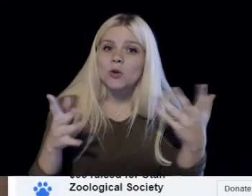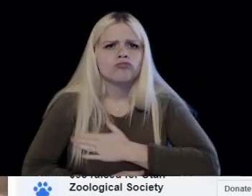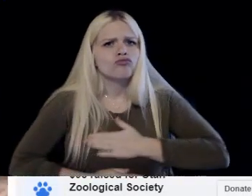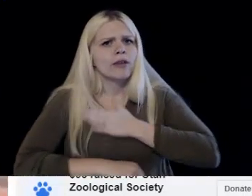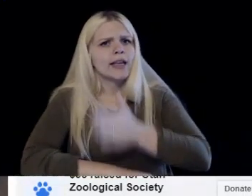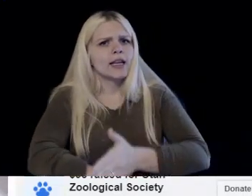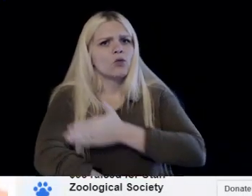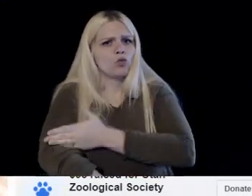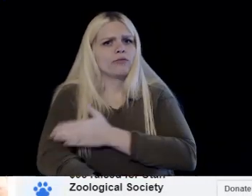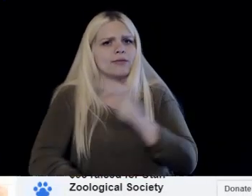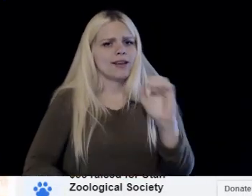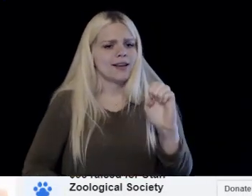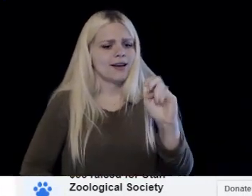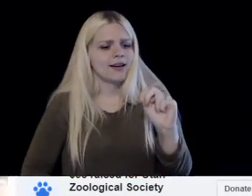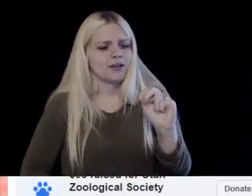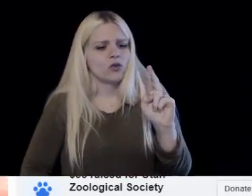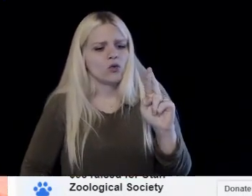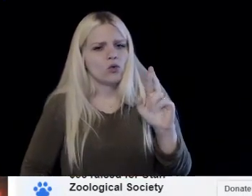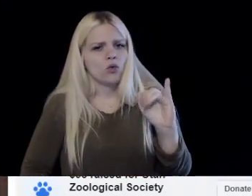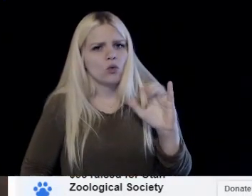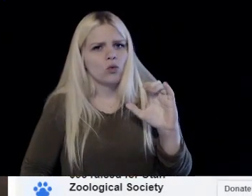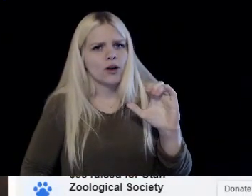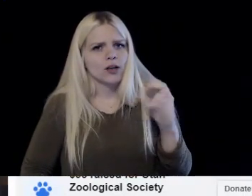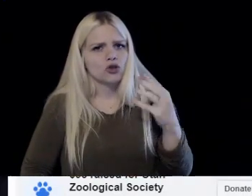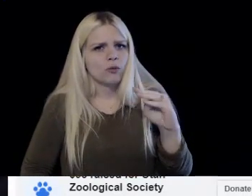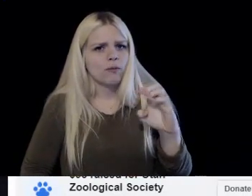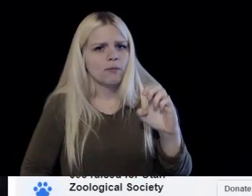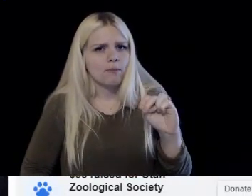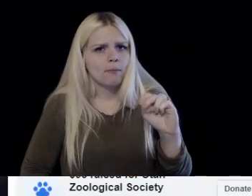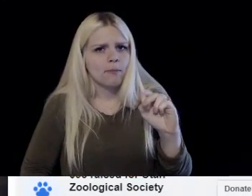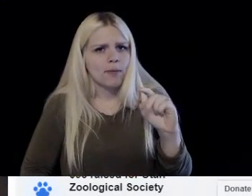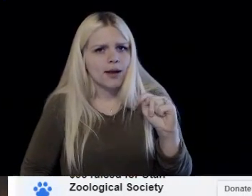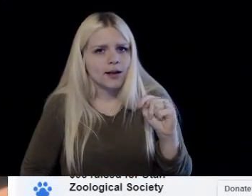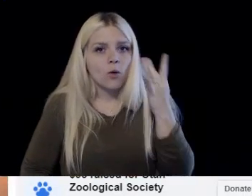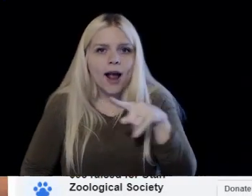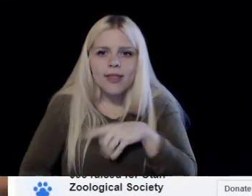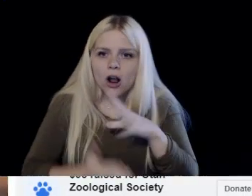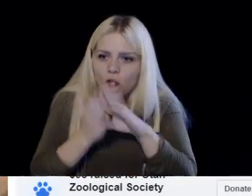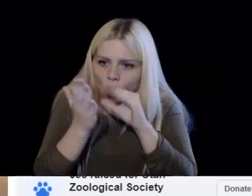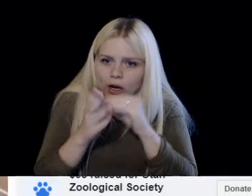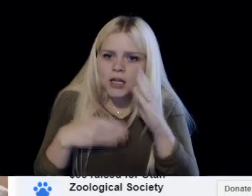you're asking them to dig, and to sniff, and to bite into it, and to be patient and that kind of thing.